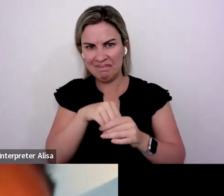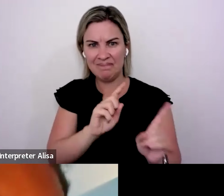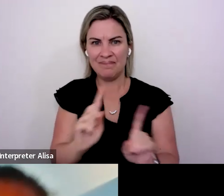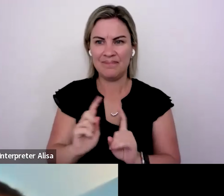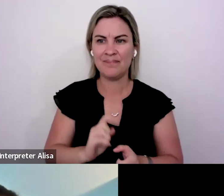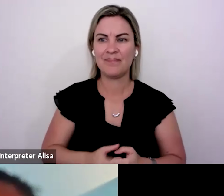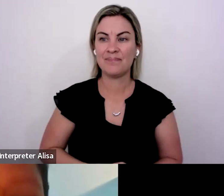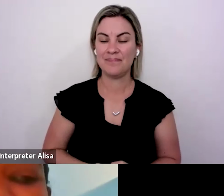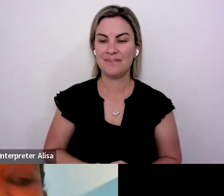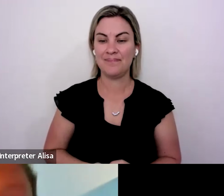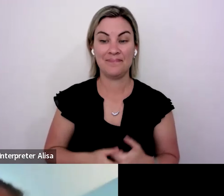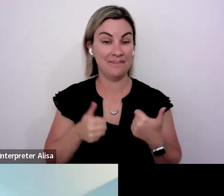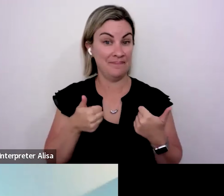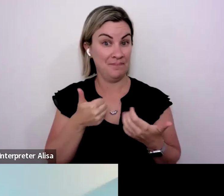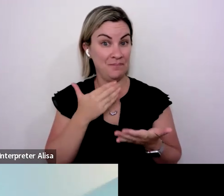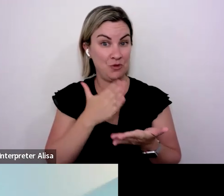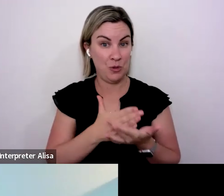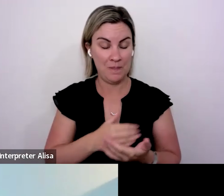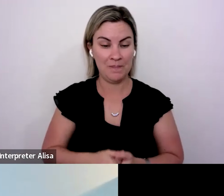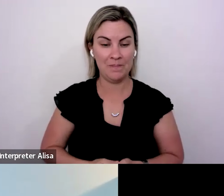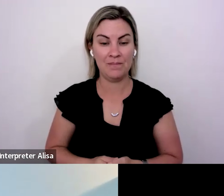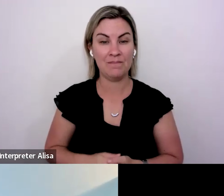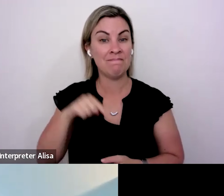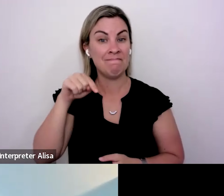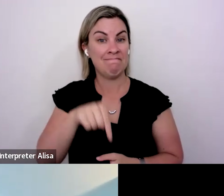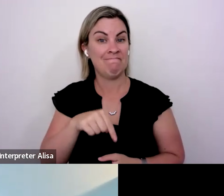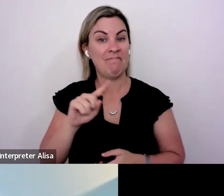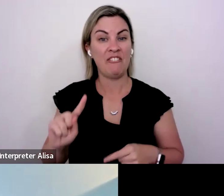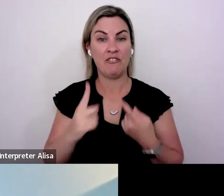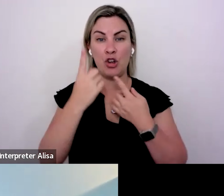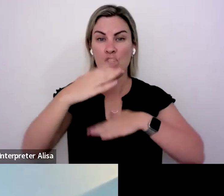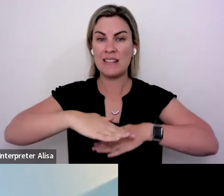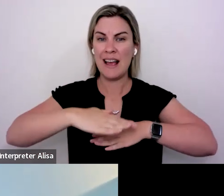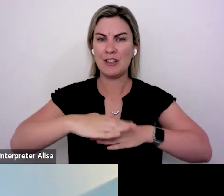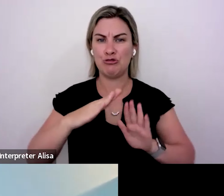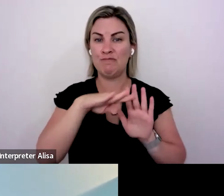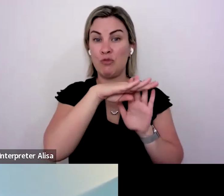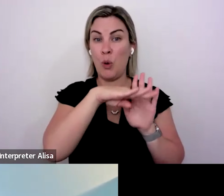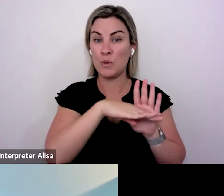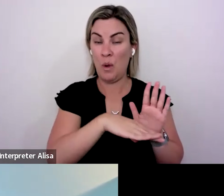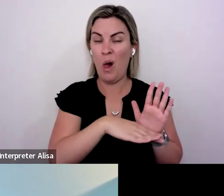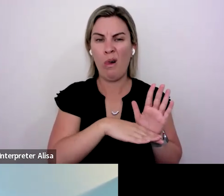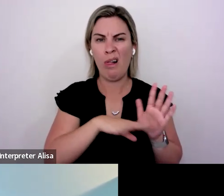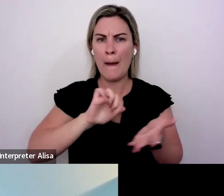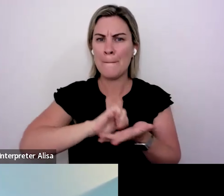So, the First Nations Protocols were published back in 2018.